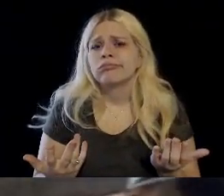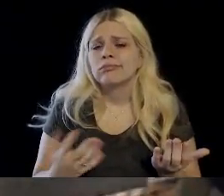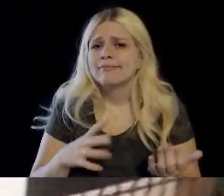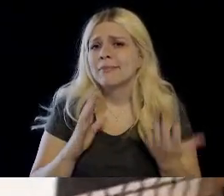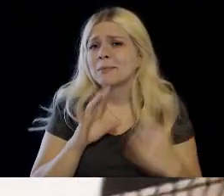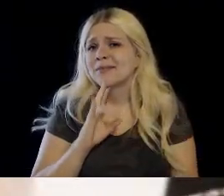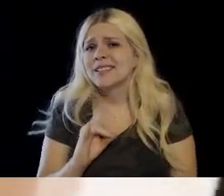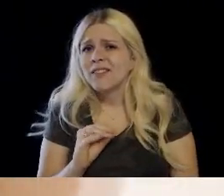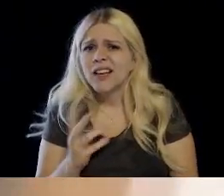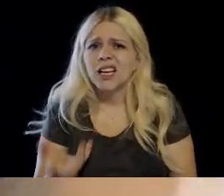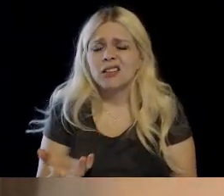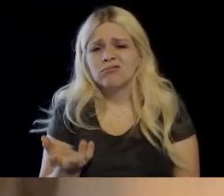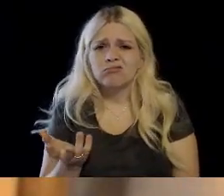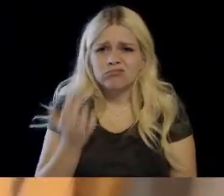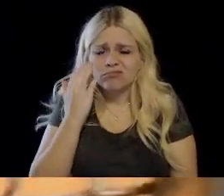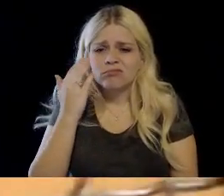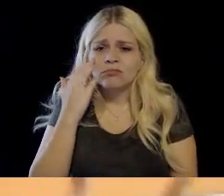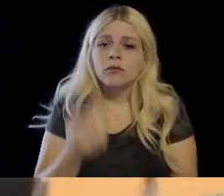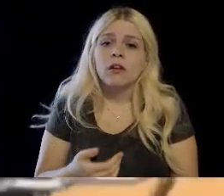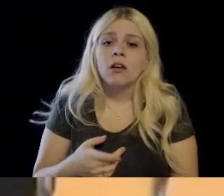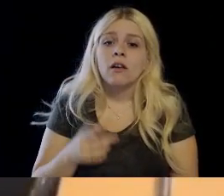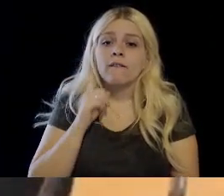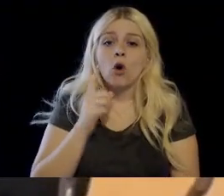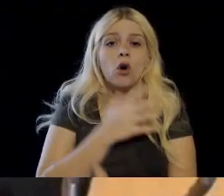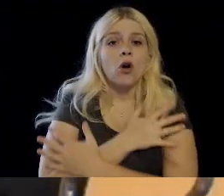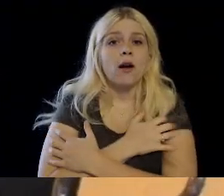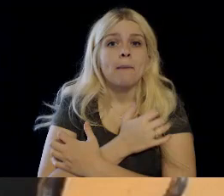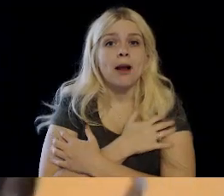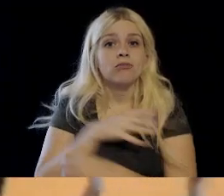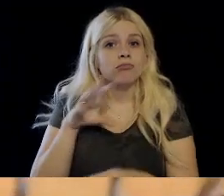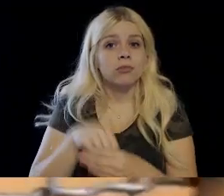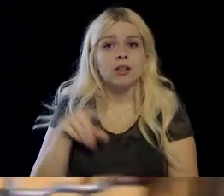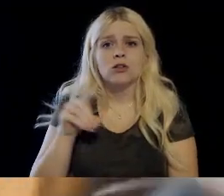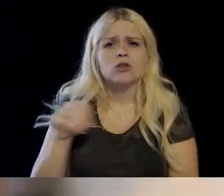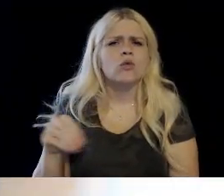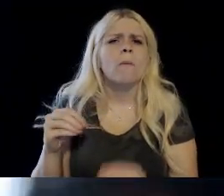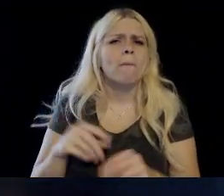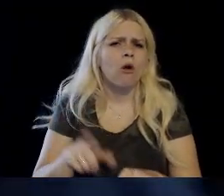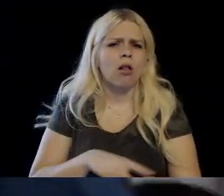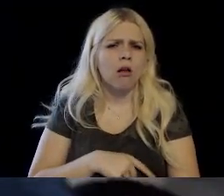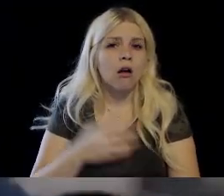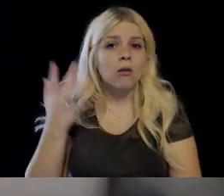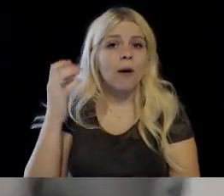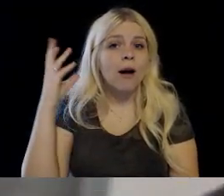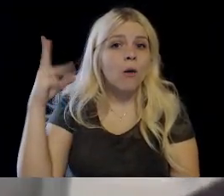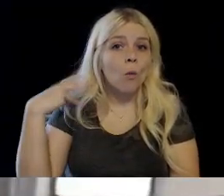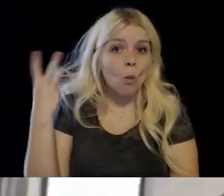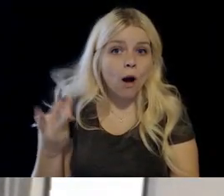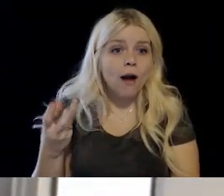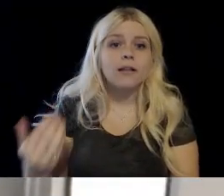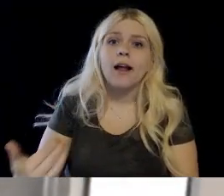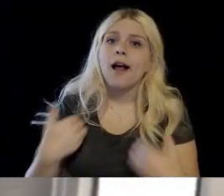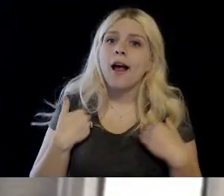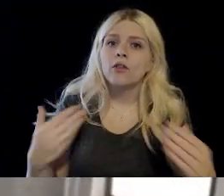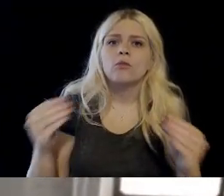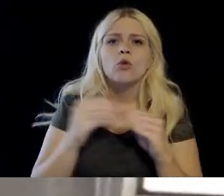live a little bit longer than their friends from the wild. If you think about it, in the wild, they have a lot of competition. Erica: Right. Food.